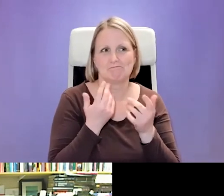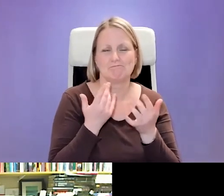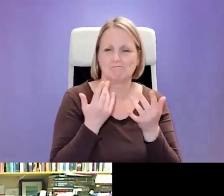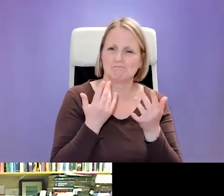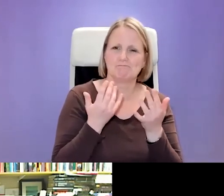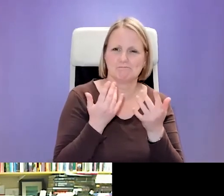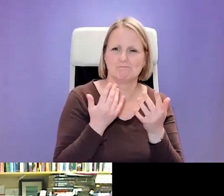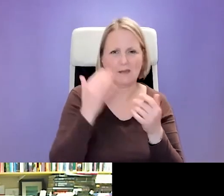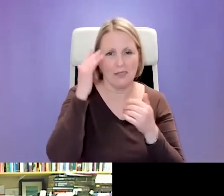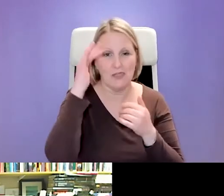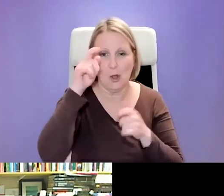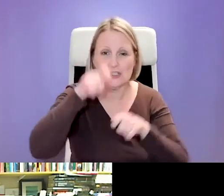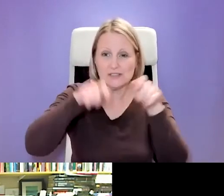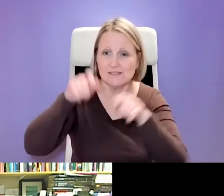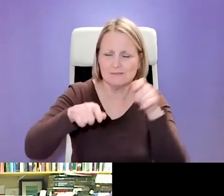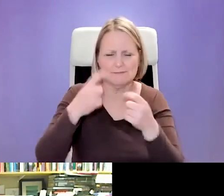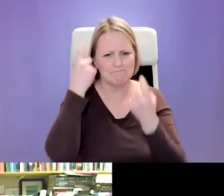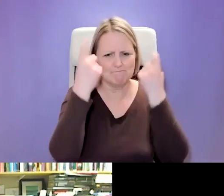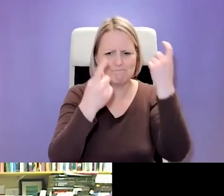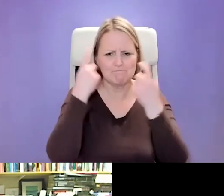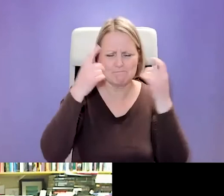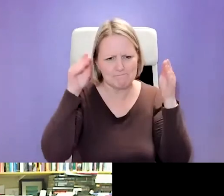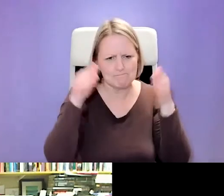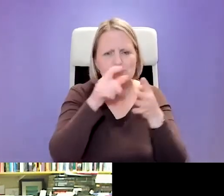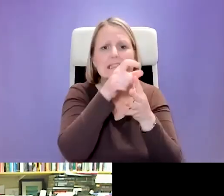theologians thinking about disability primarily not really about autism,